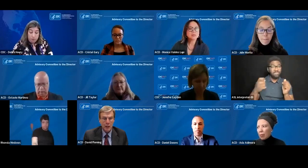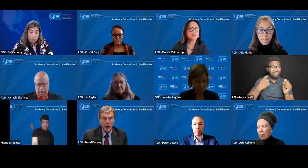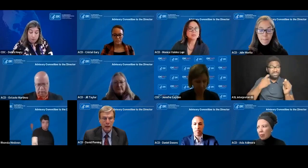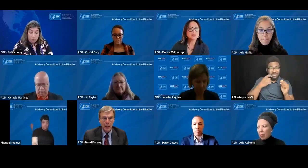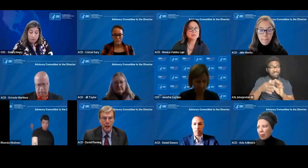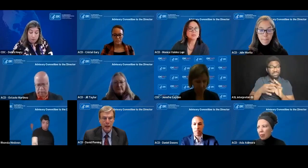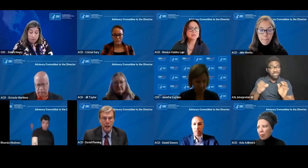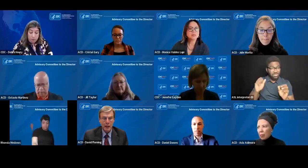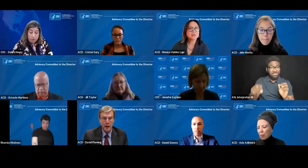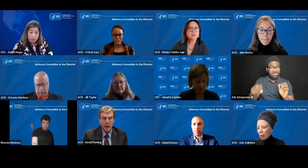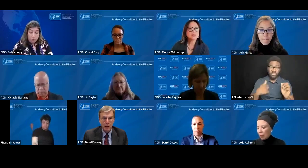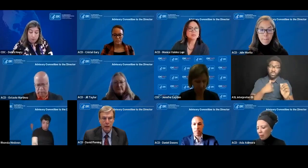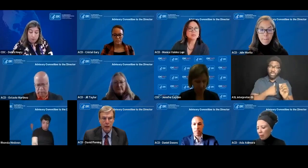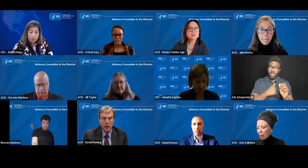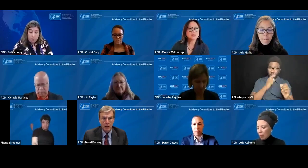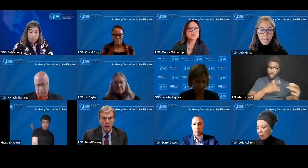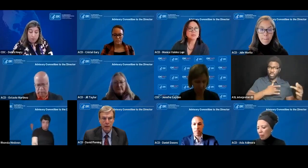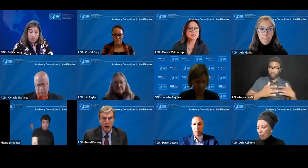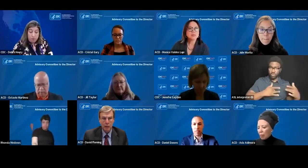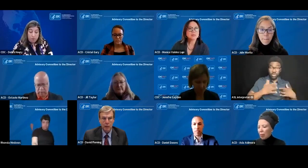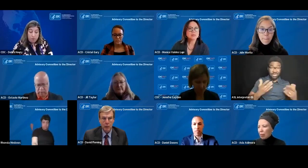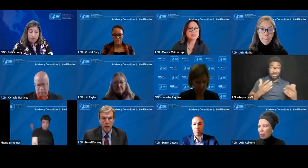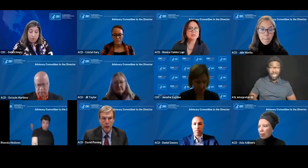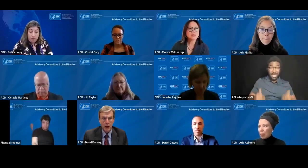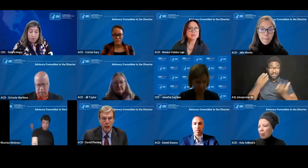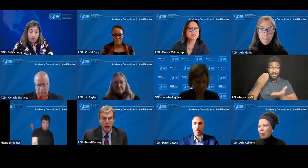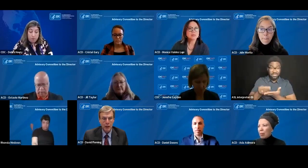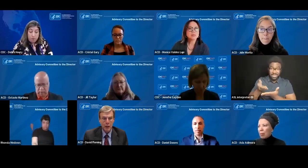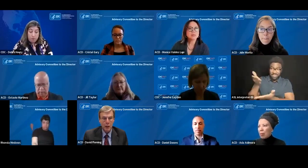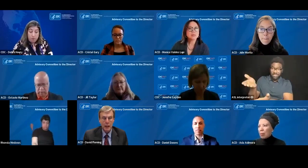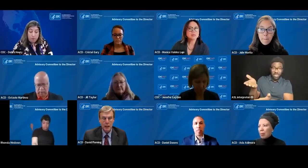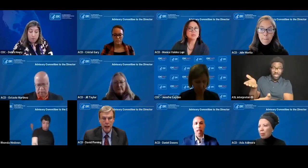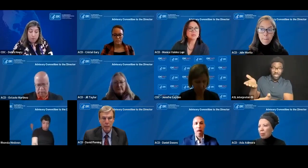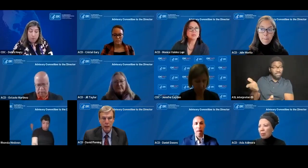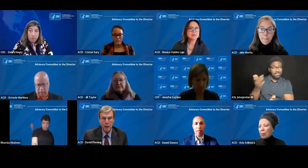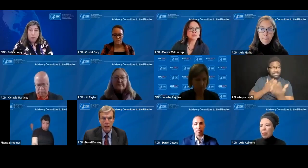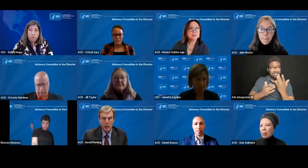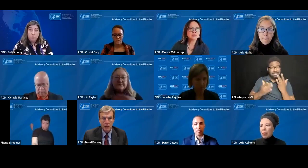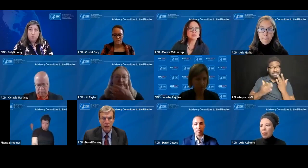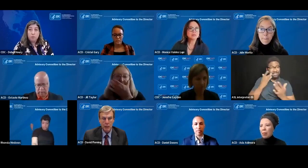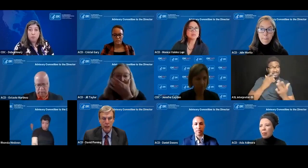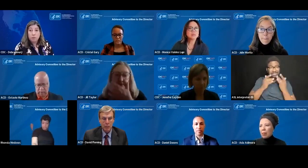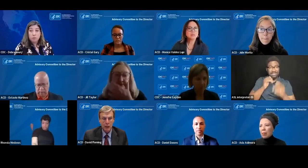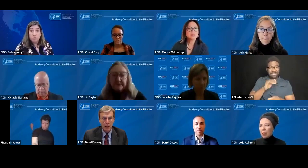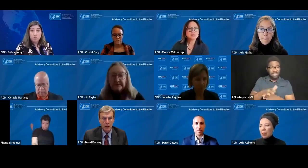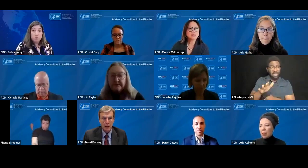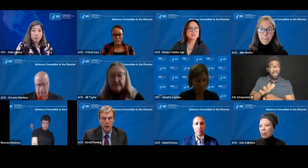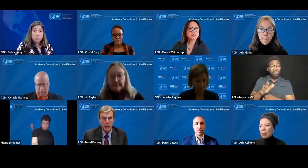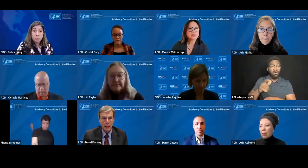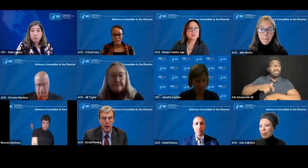of financing that's available, how long it's available for, and what needs to happen. There does seem to be this potential gap.